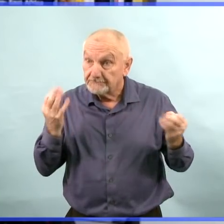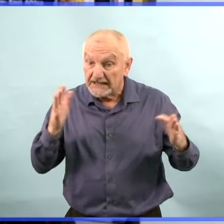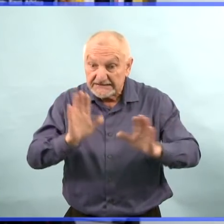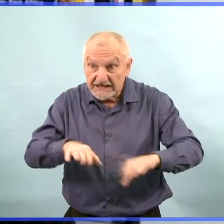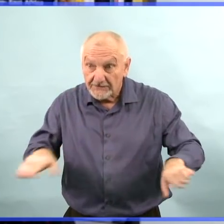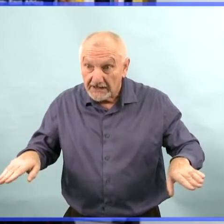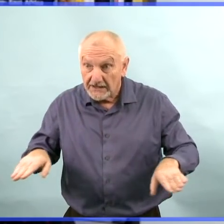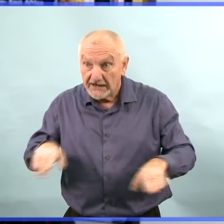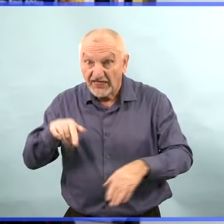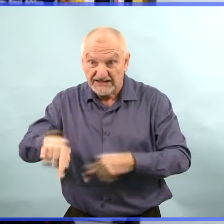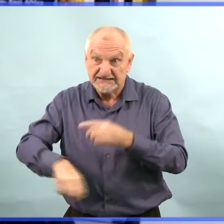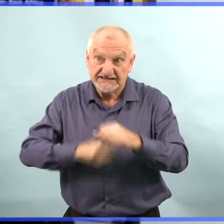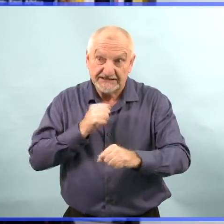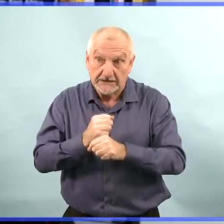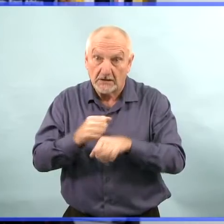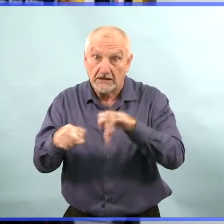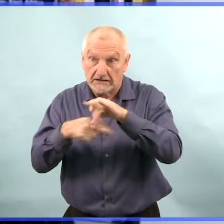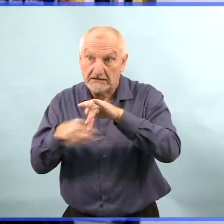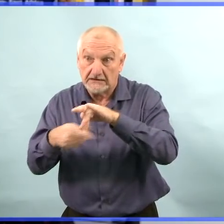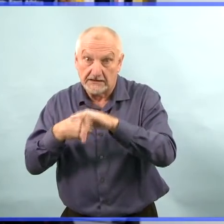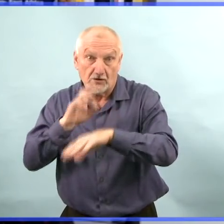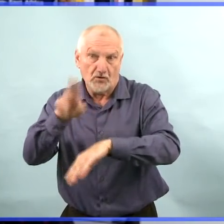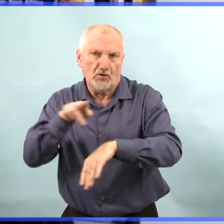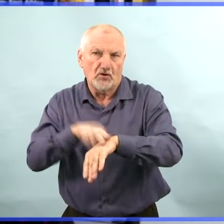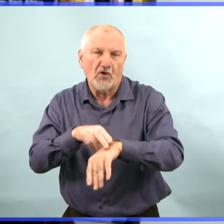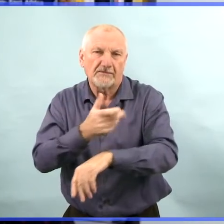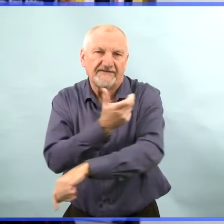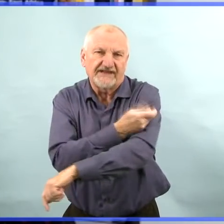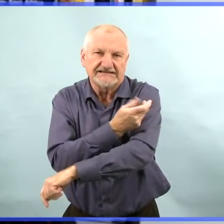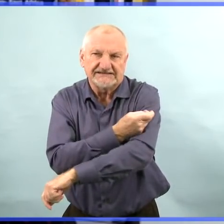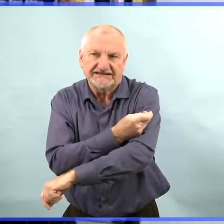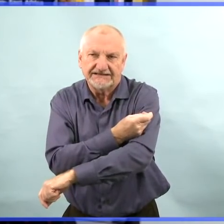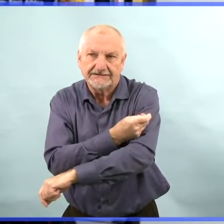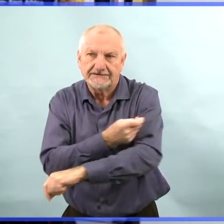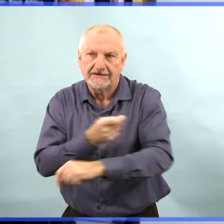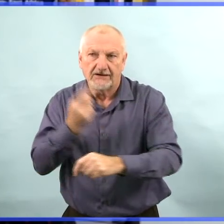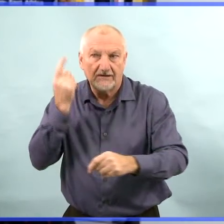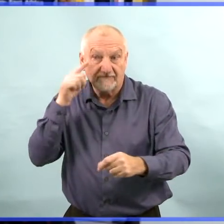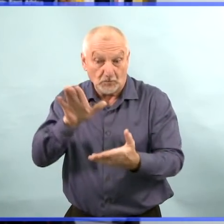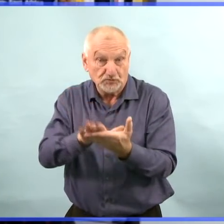and that we want them to get the influenza vaccine as well so if you have already